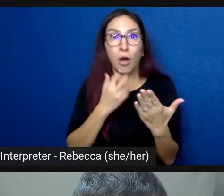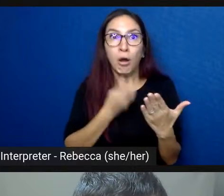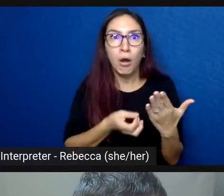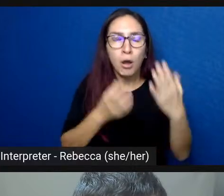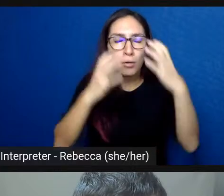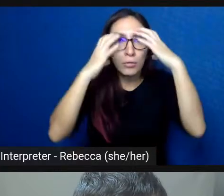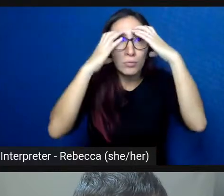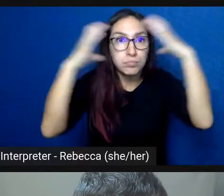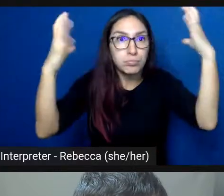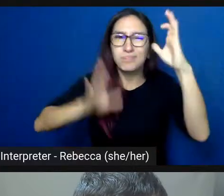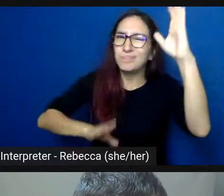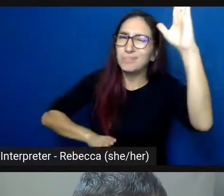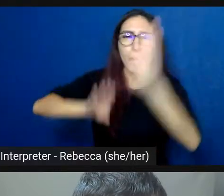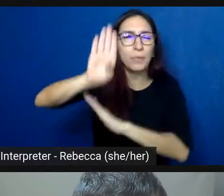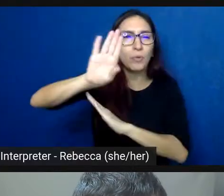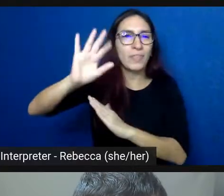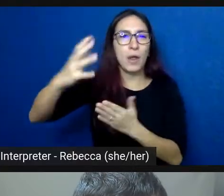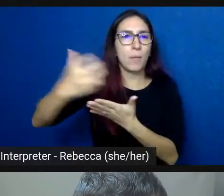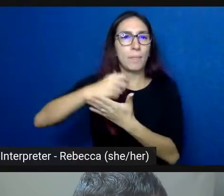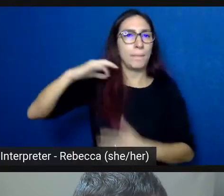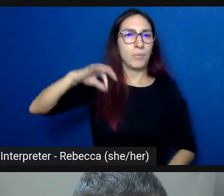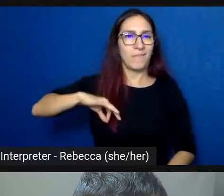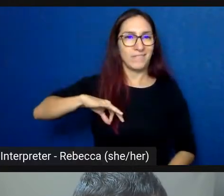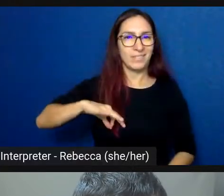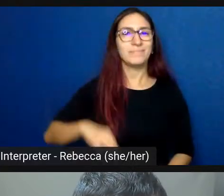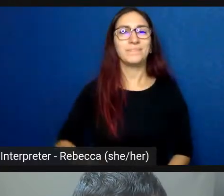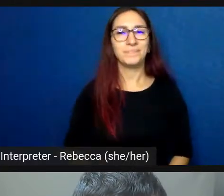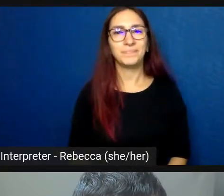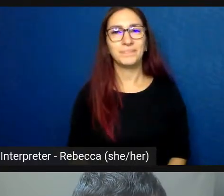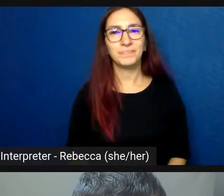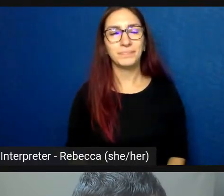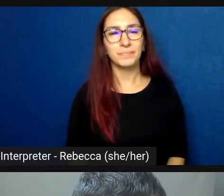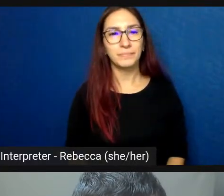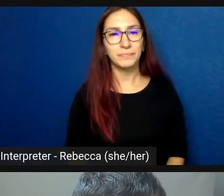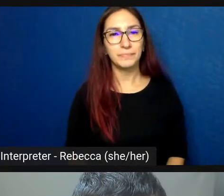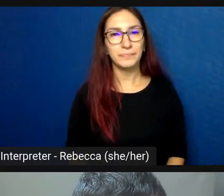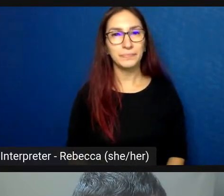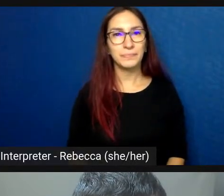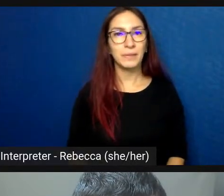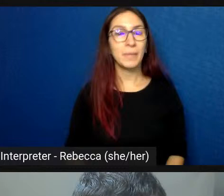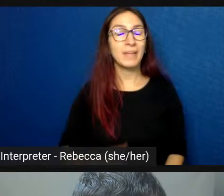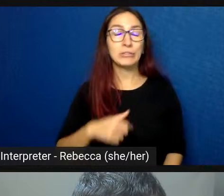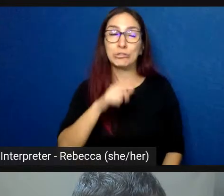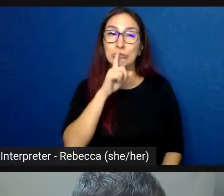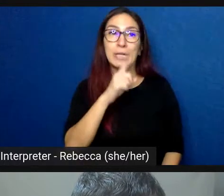cool until I got into a return on investment calculator and I was like okay . Absolutely crazy.